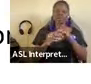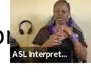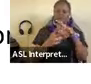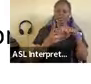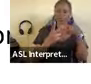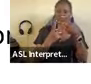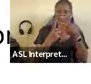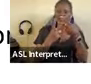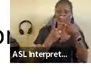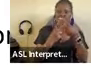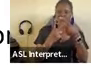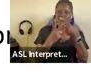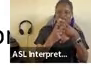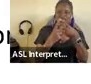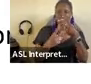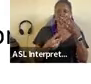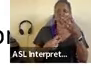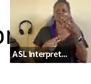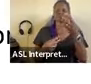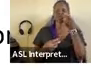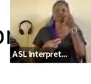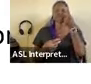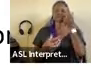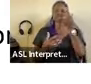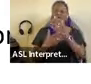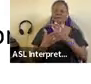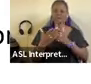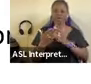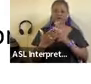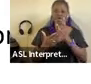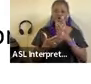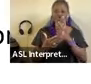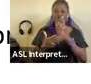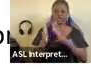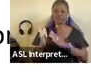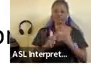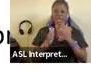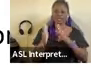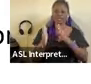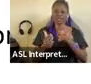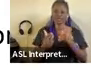So part of our key strategy will involve in protecting those populations and also